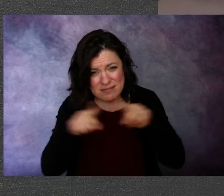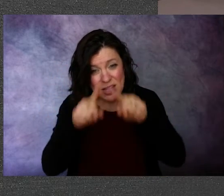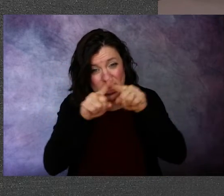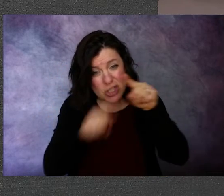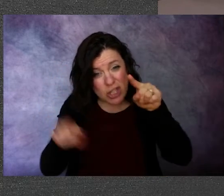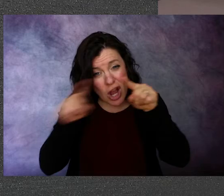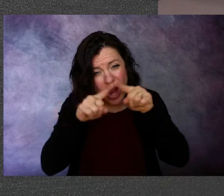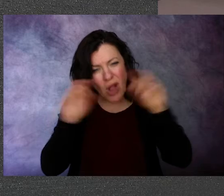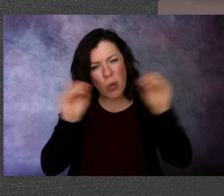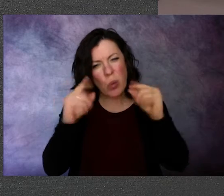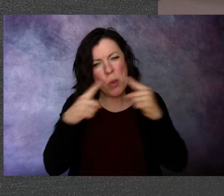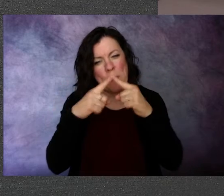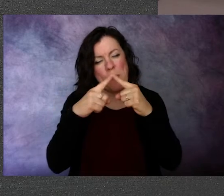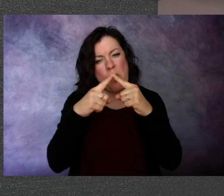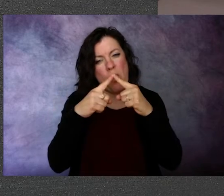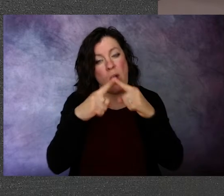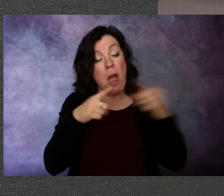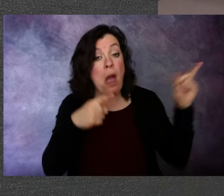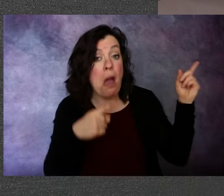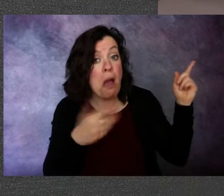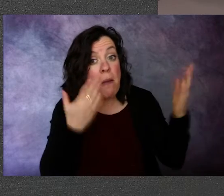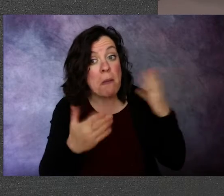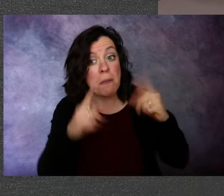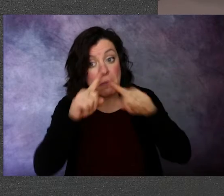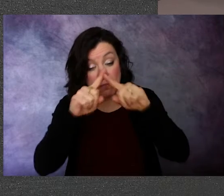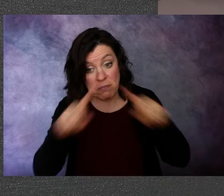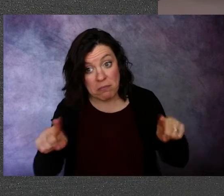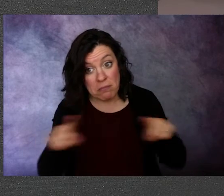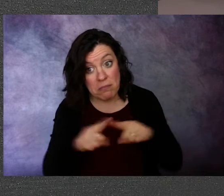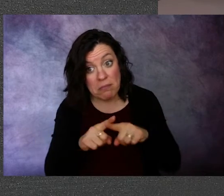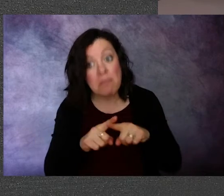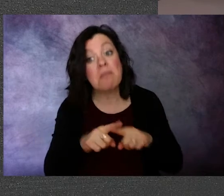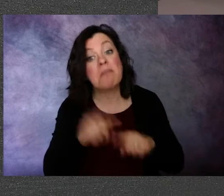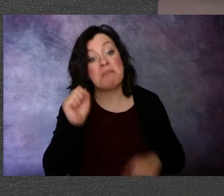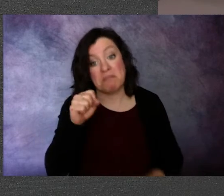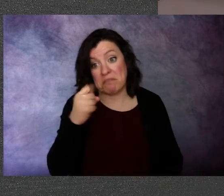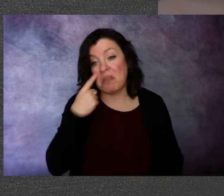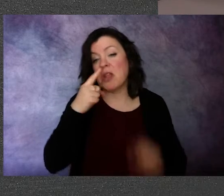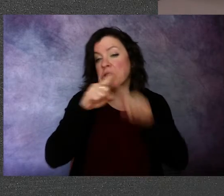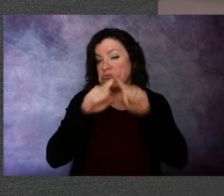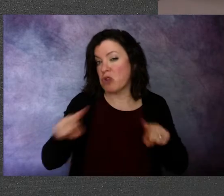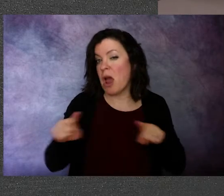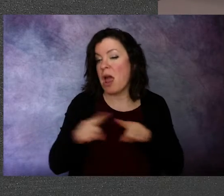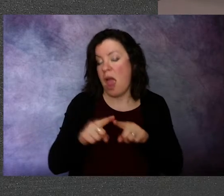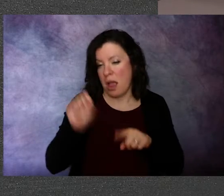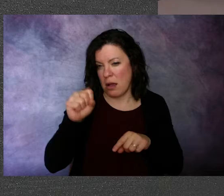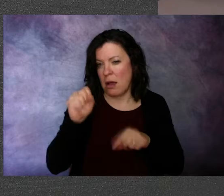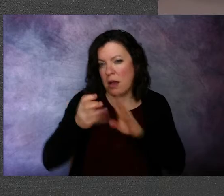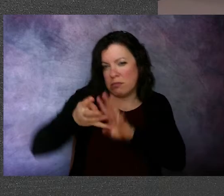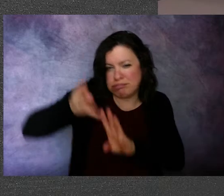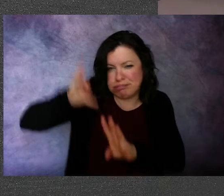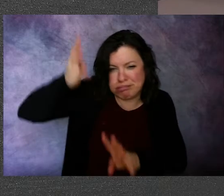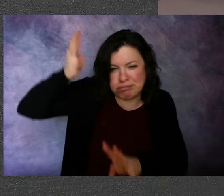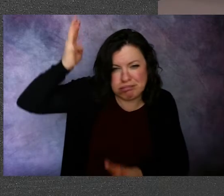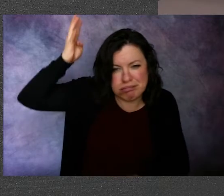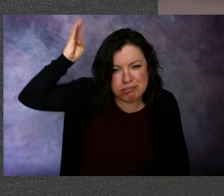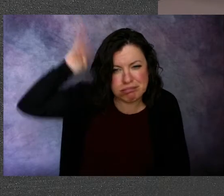Do you think the triangles would work? I agree, I think those triangles would be perfect. Then we're gonna add some legs.